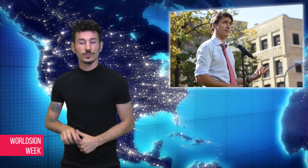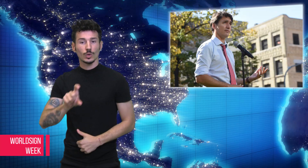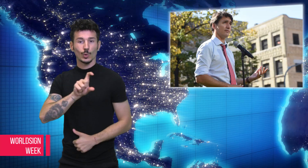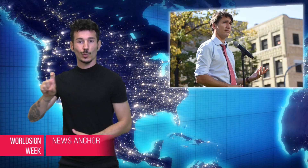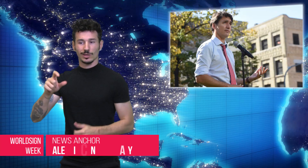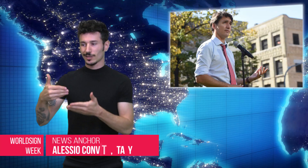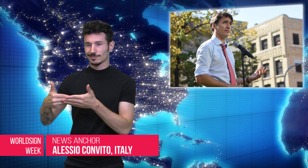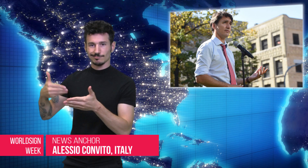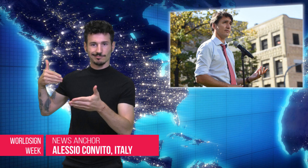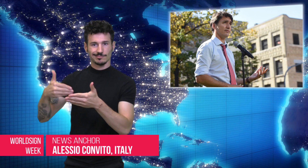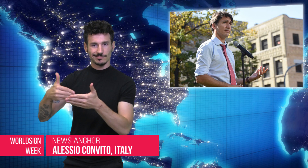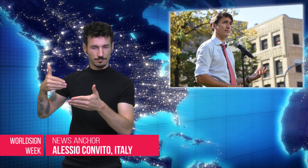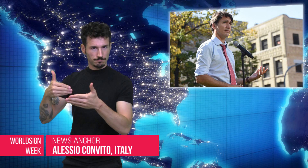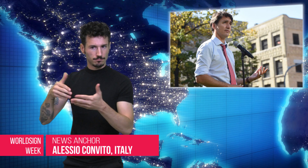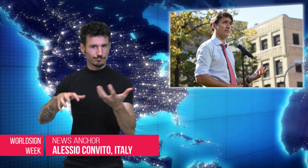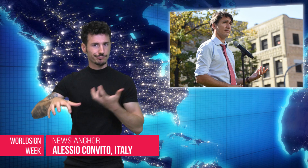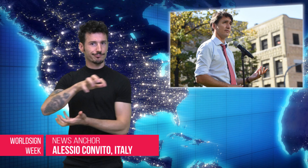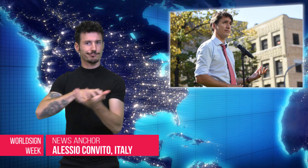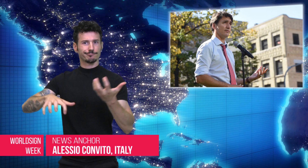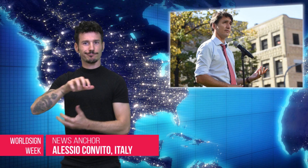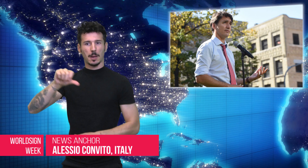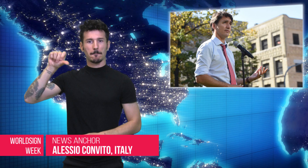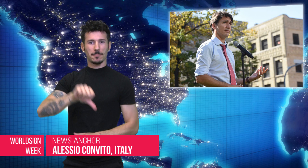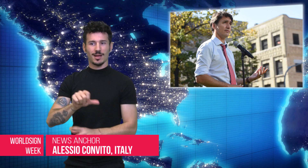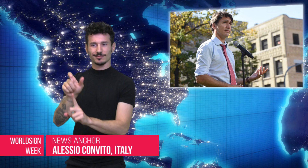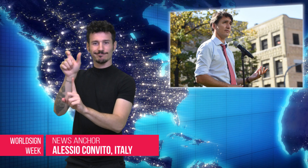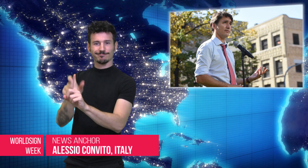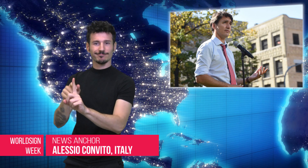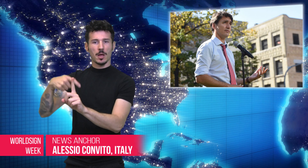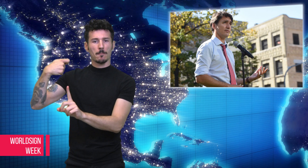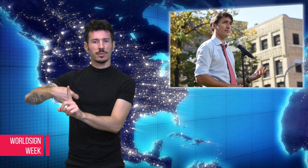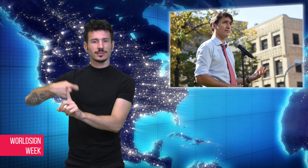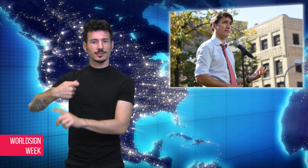[Alessio]: The past week has been a controversial